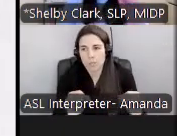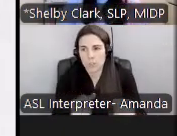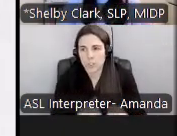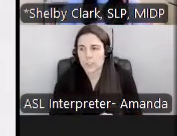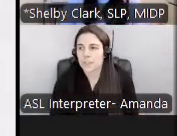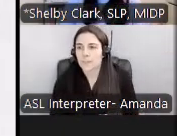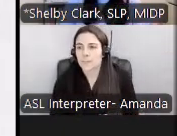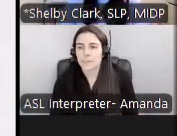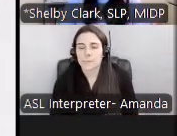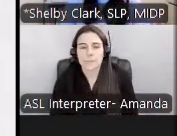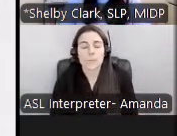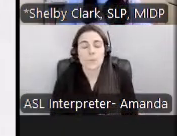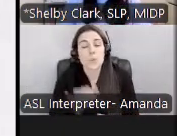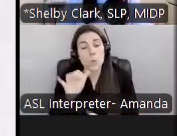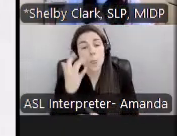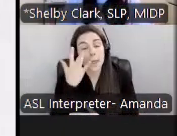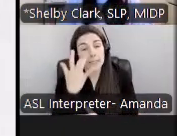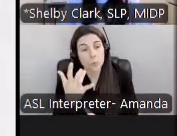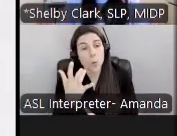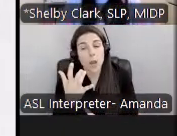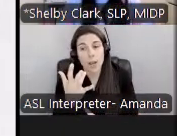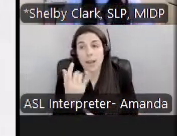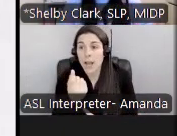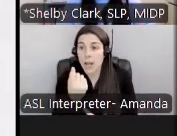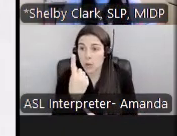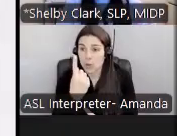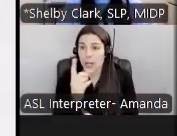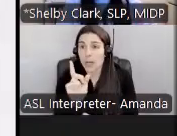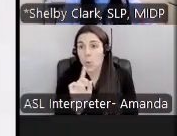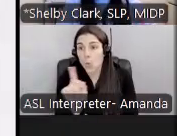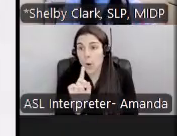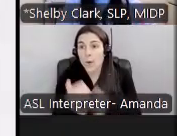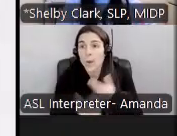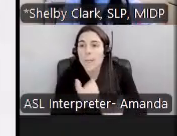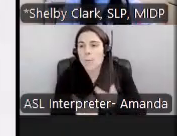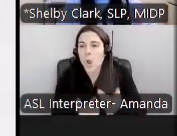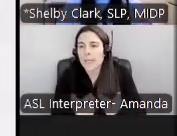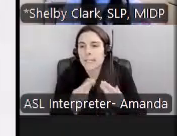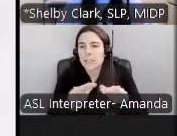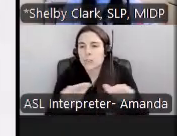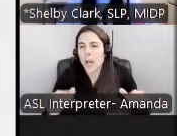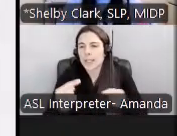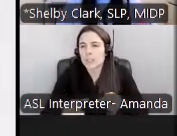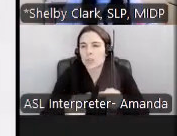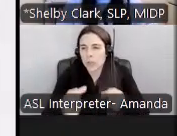So this is why understanding where in the process a child is struggling is so critical. So